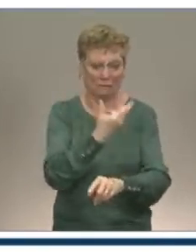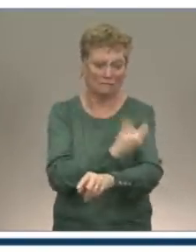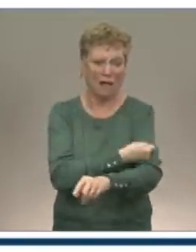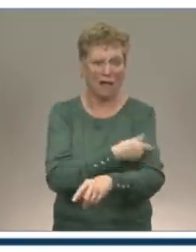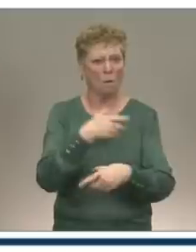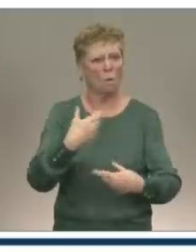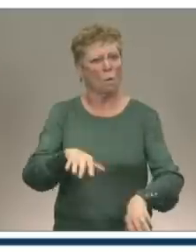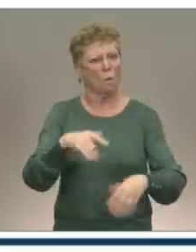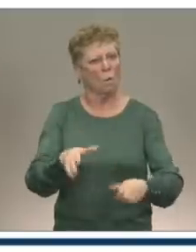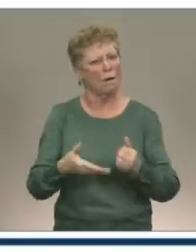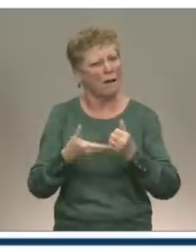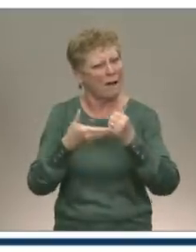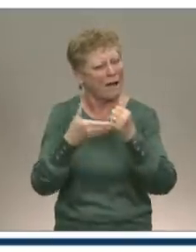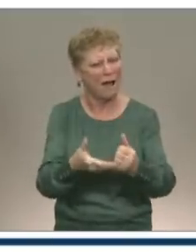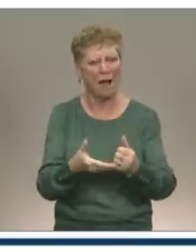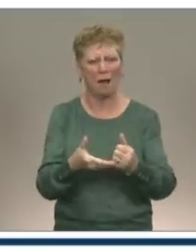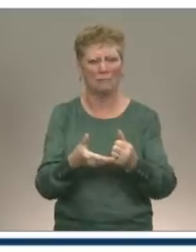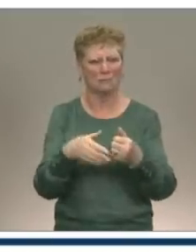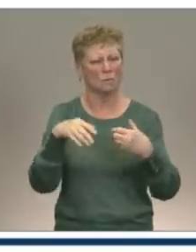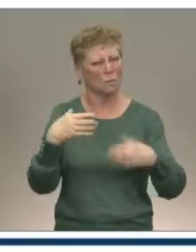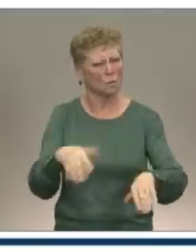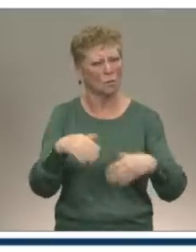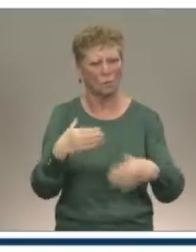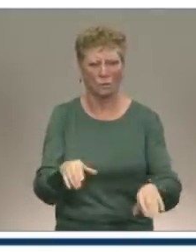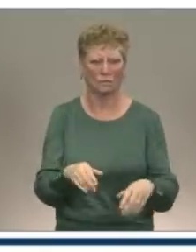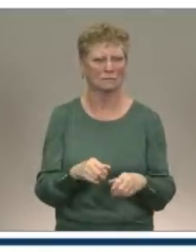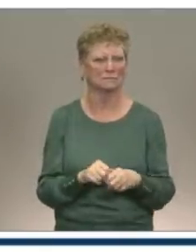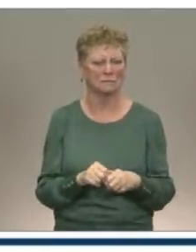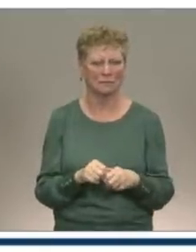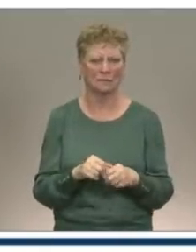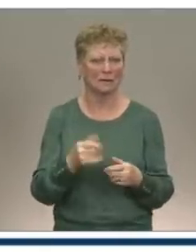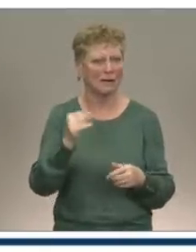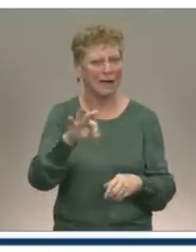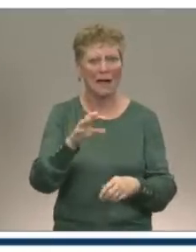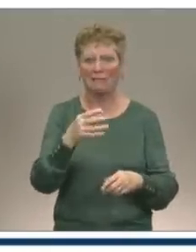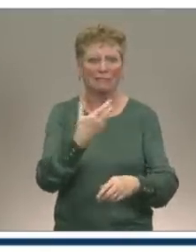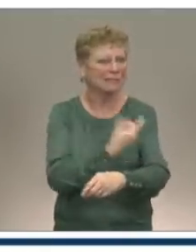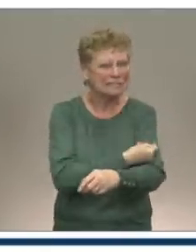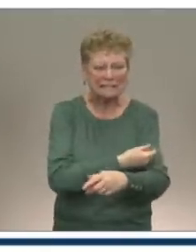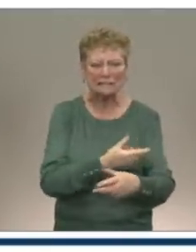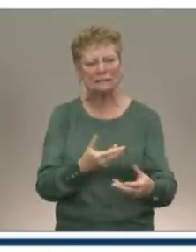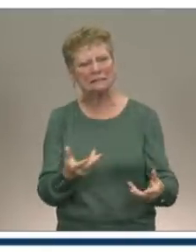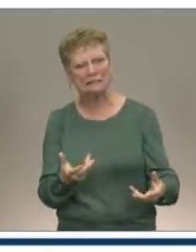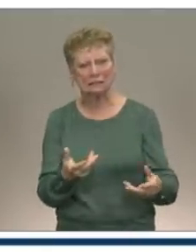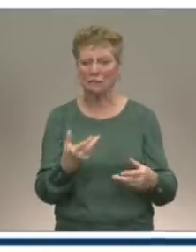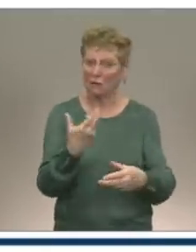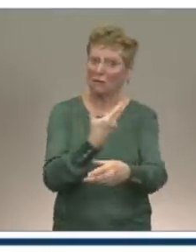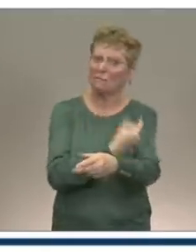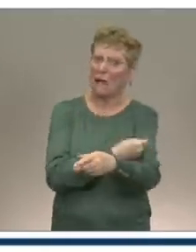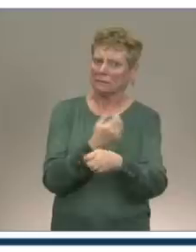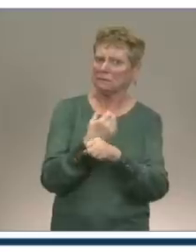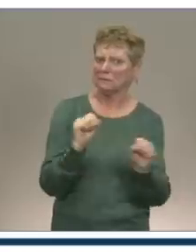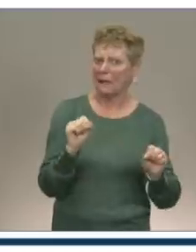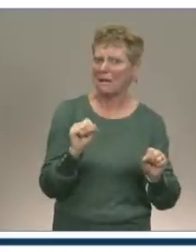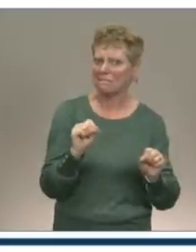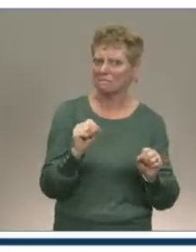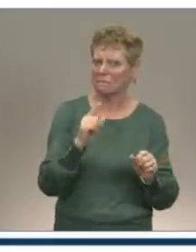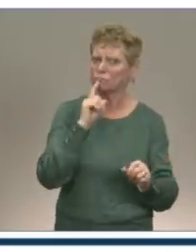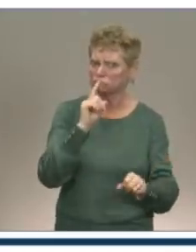far away any any concerns of the vaccine is is safe and it's effective and our children have